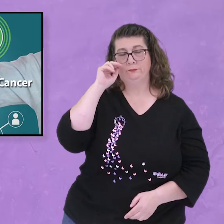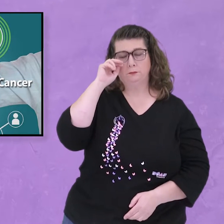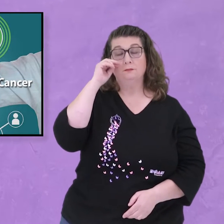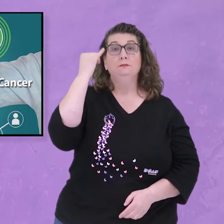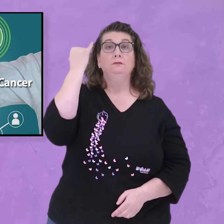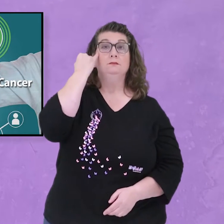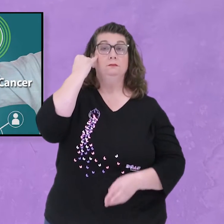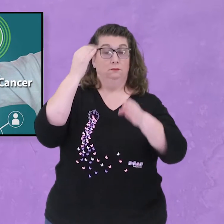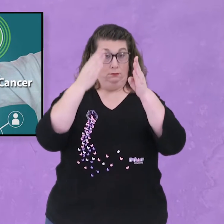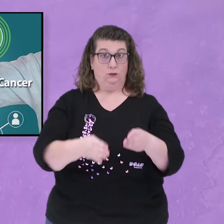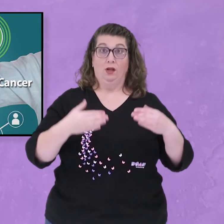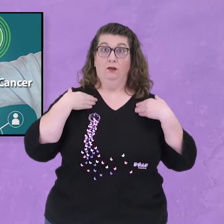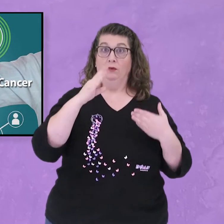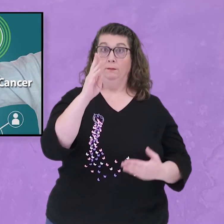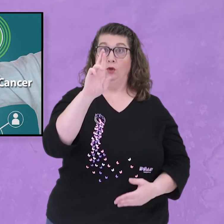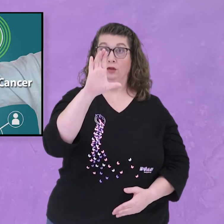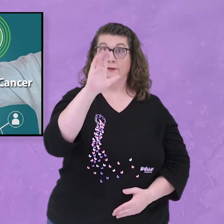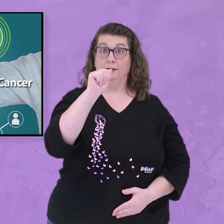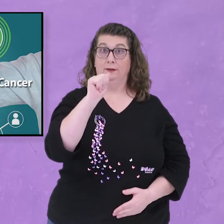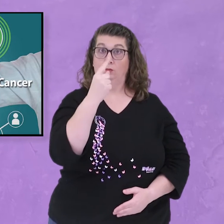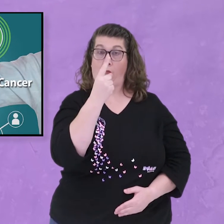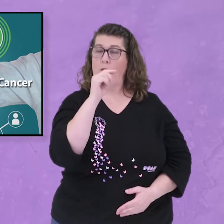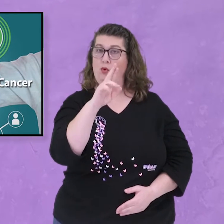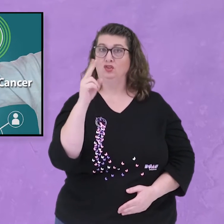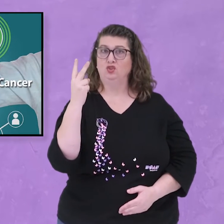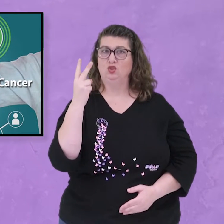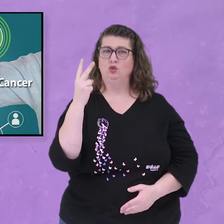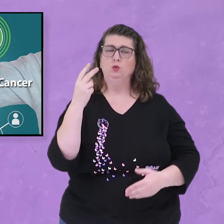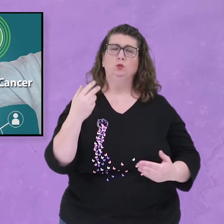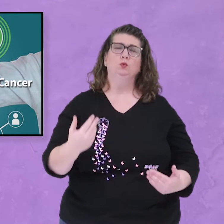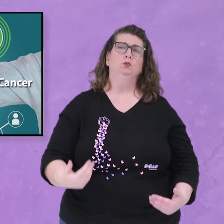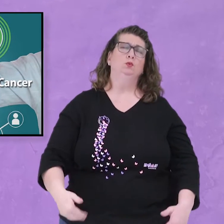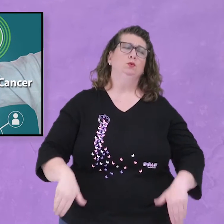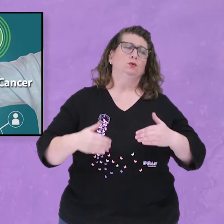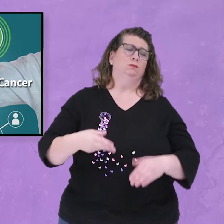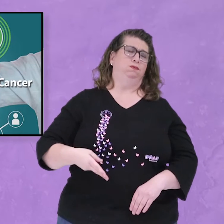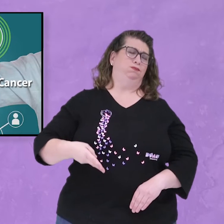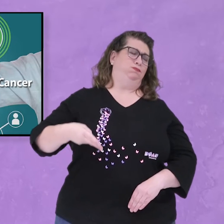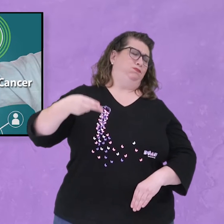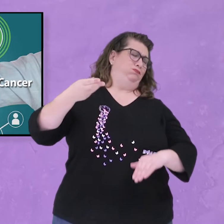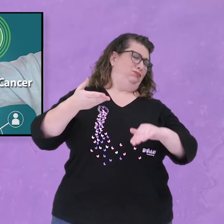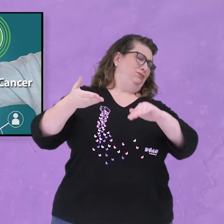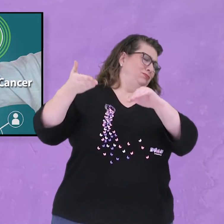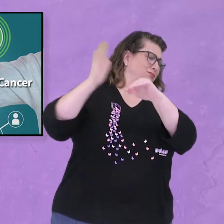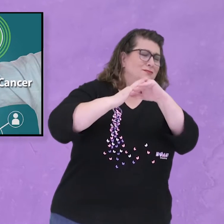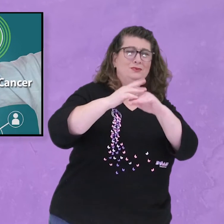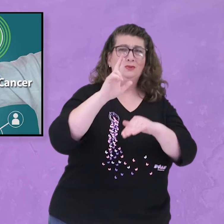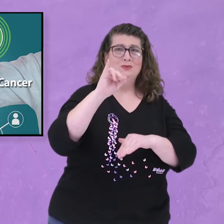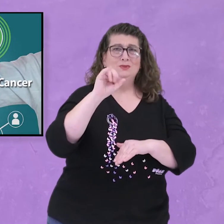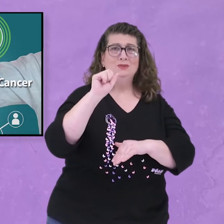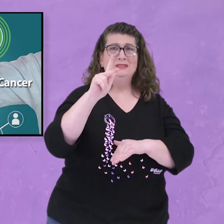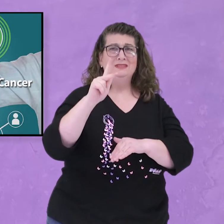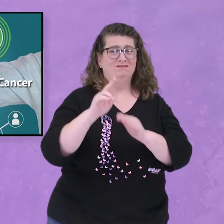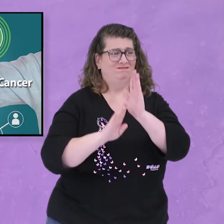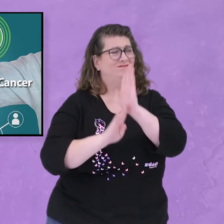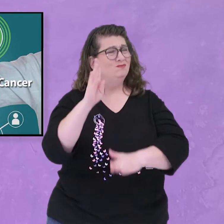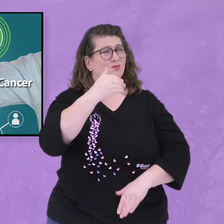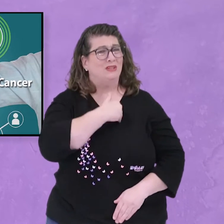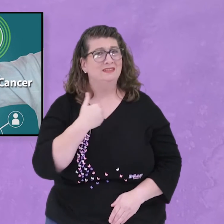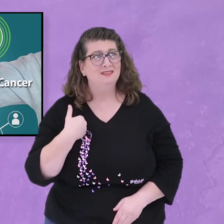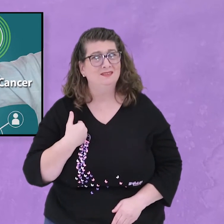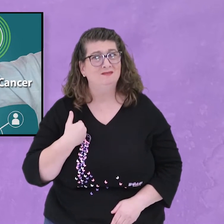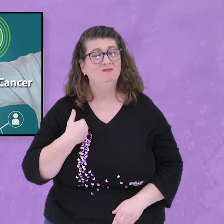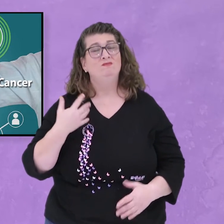A person with BRCA1 or 2 has a greater risk of developing breast,